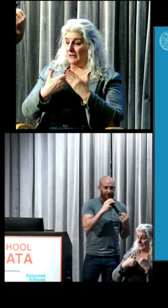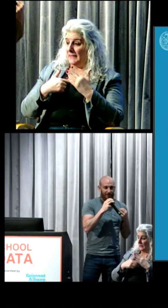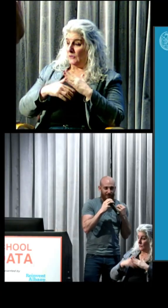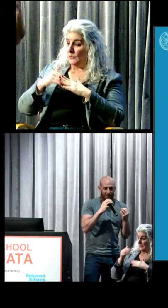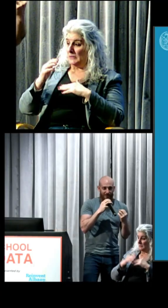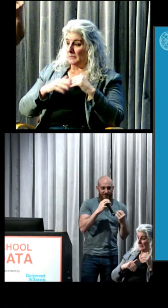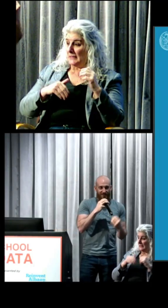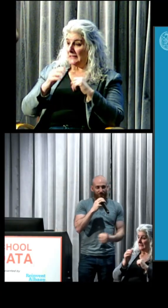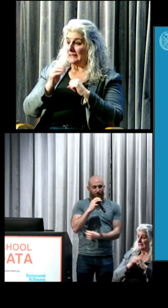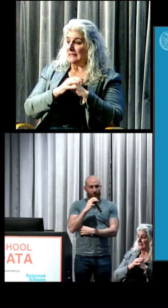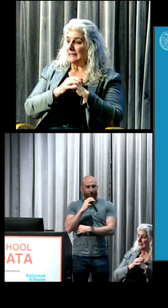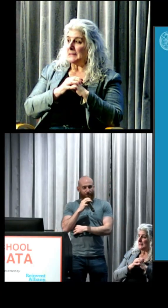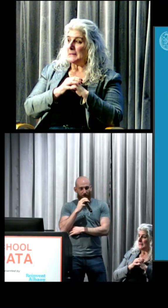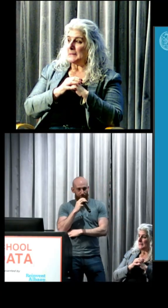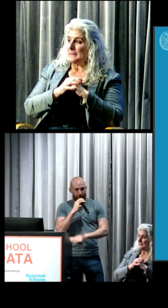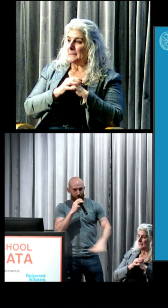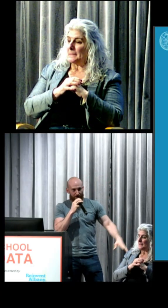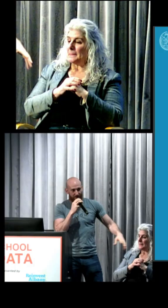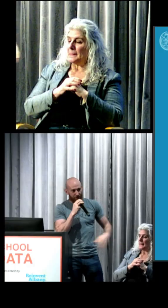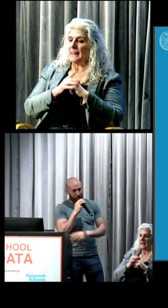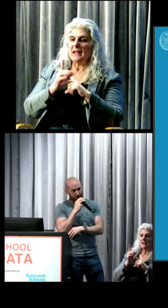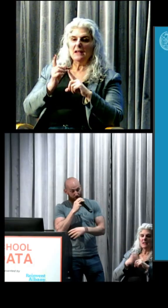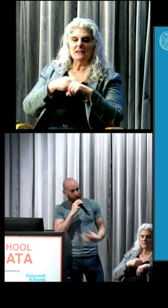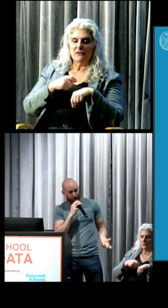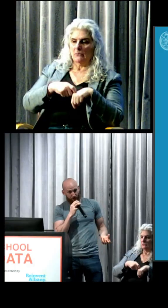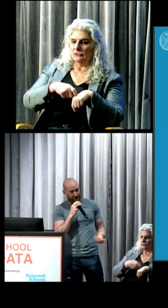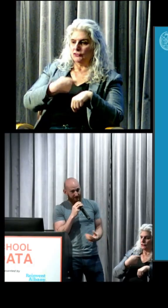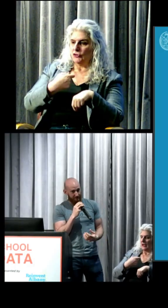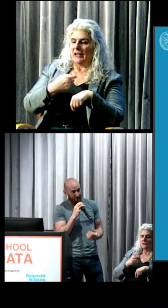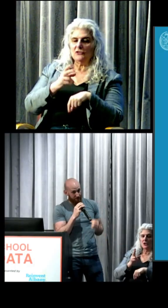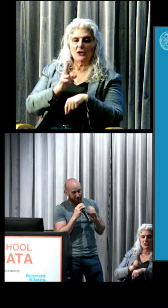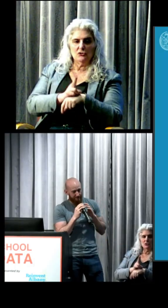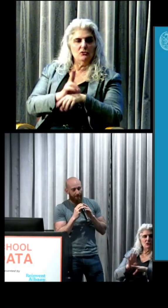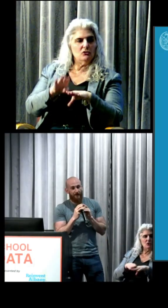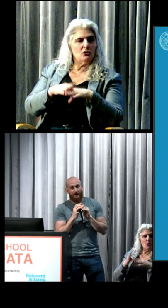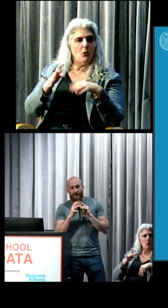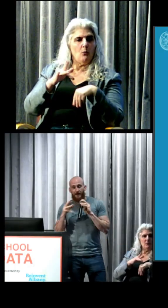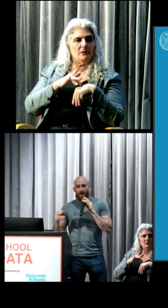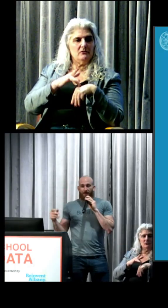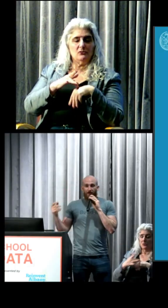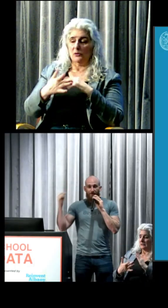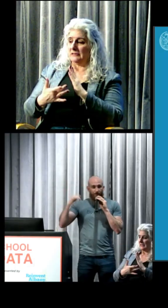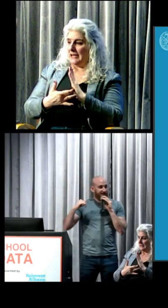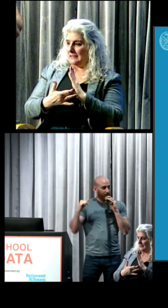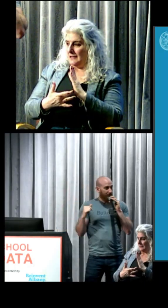want to jump in on each other, but about some of those choices, you know, one of the things I was